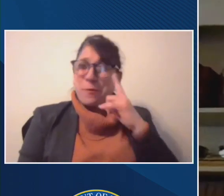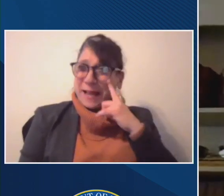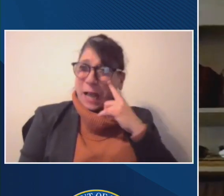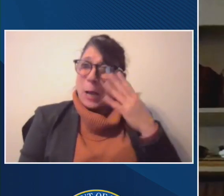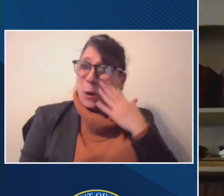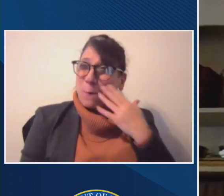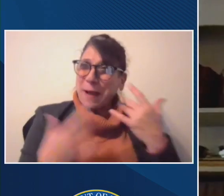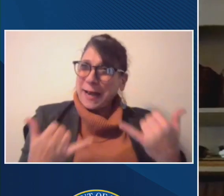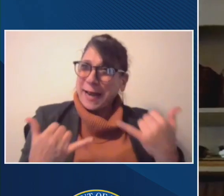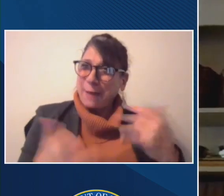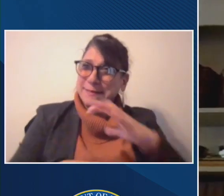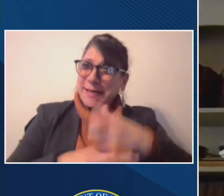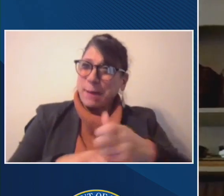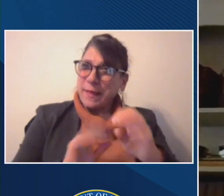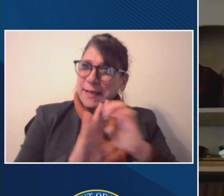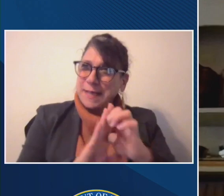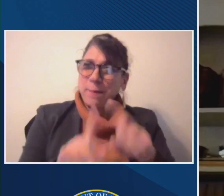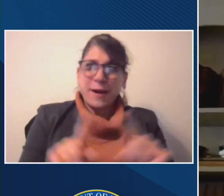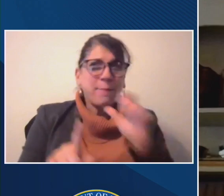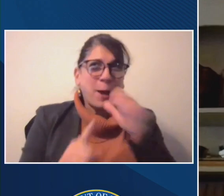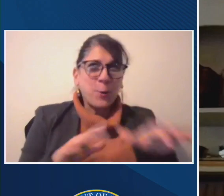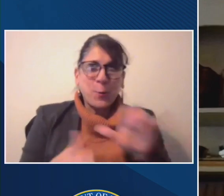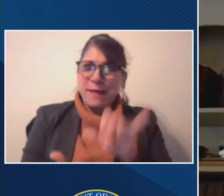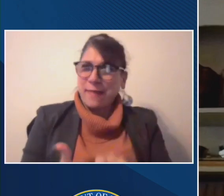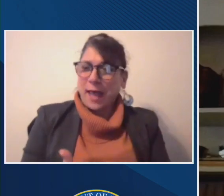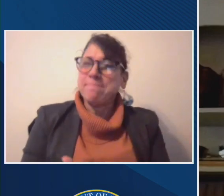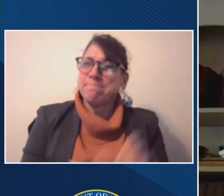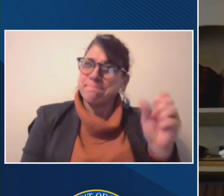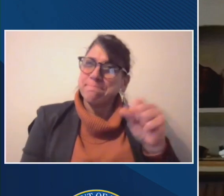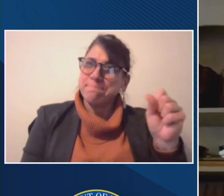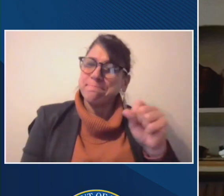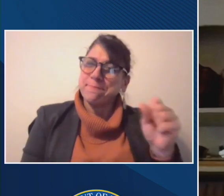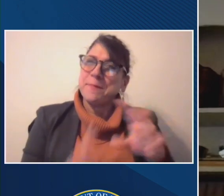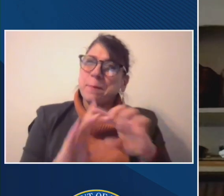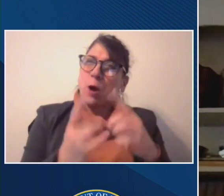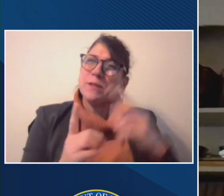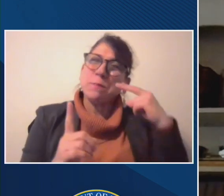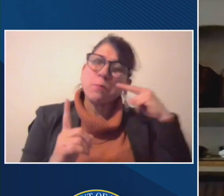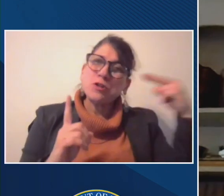but I obviously am not doing that. Yeah, so from the Department's perspective, we agree with all that's been